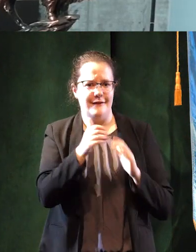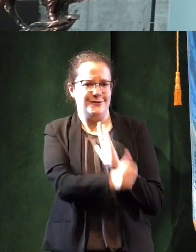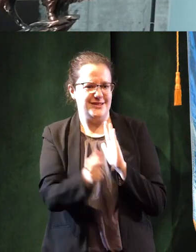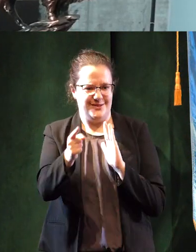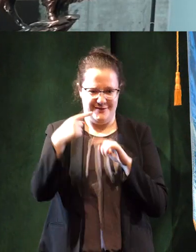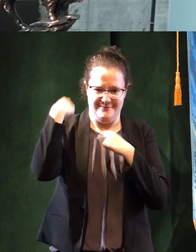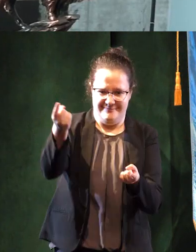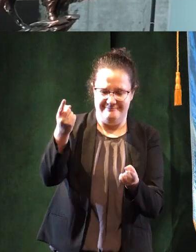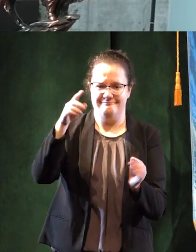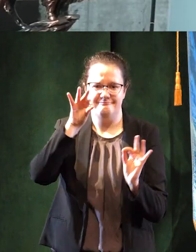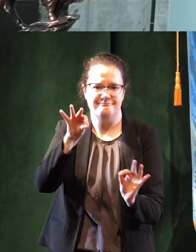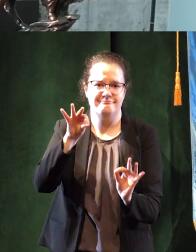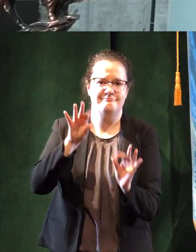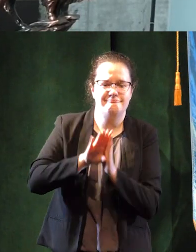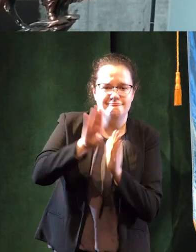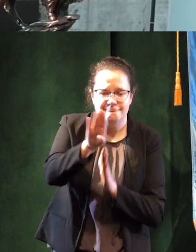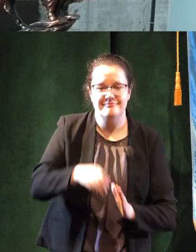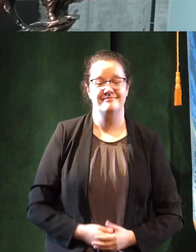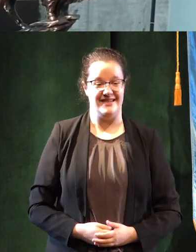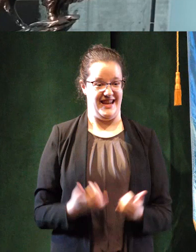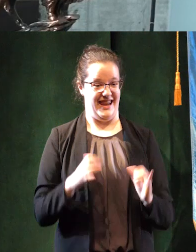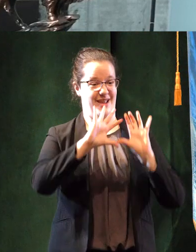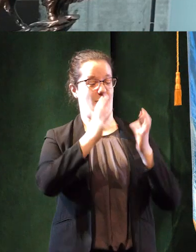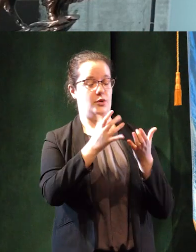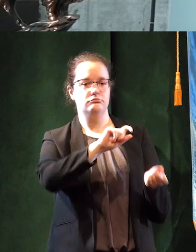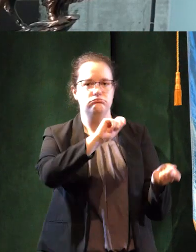entering into a world which has been radically altered forces beyond our